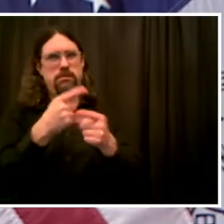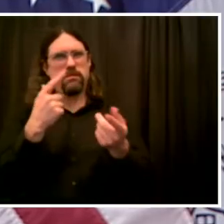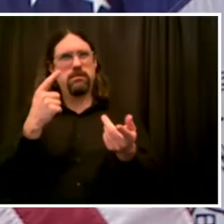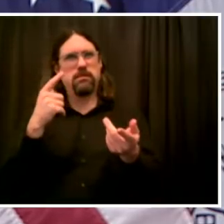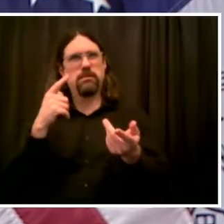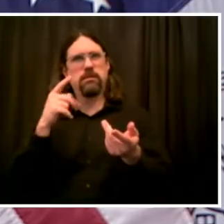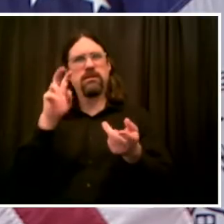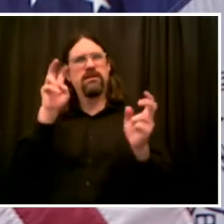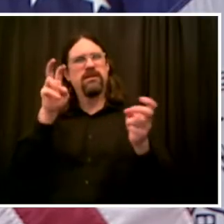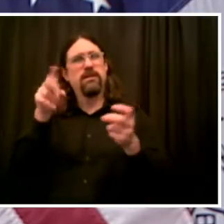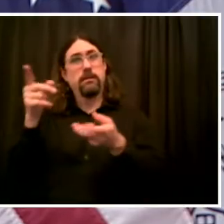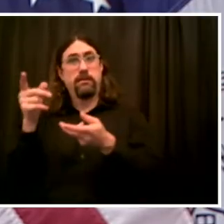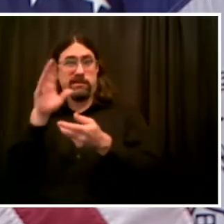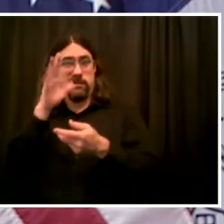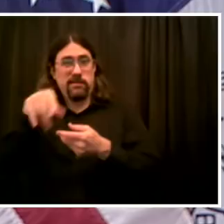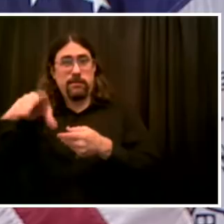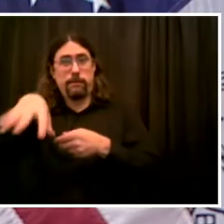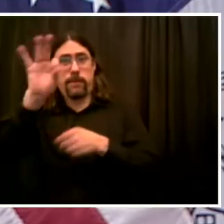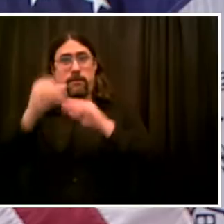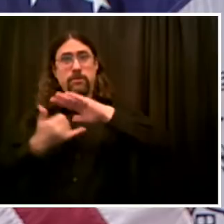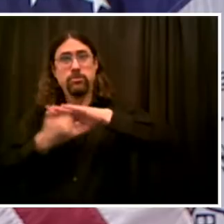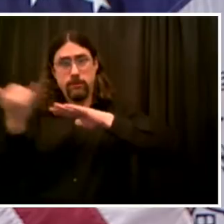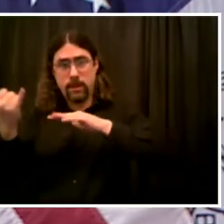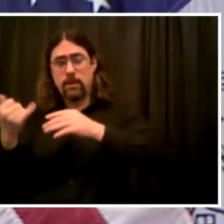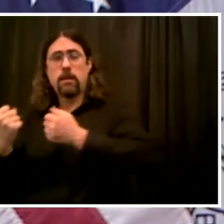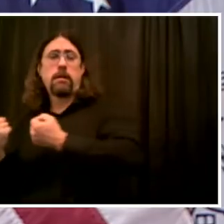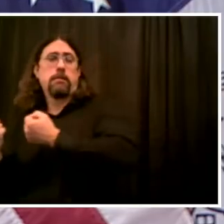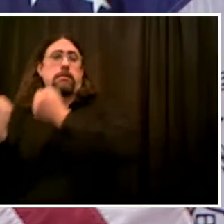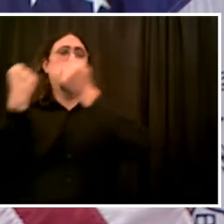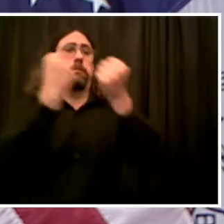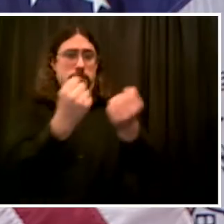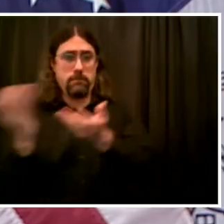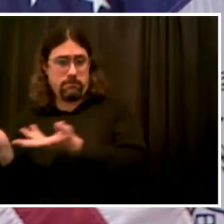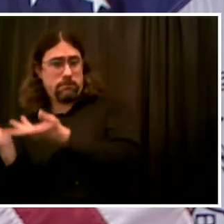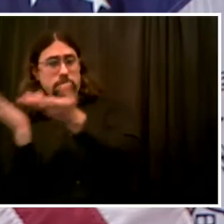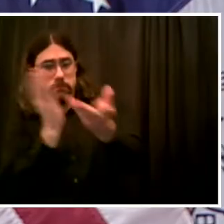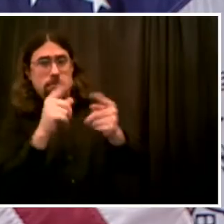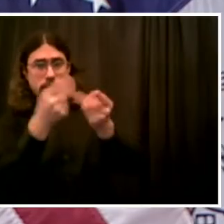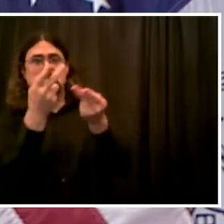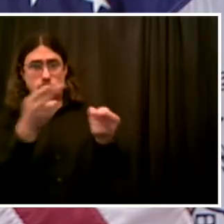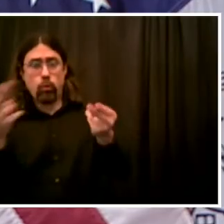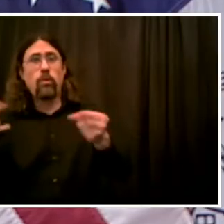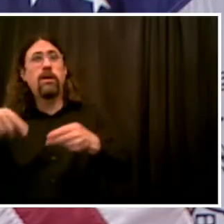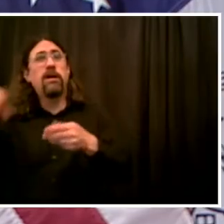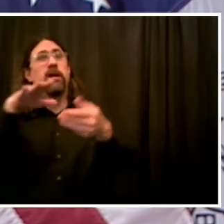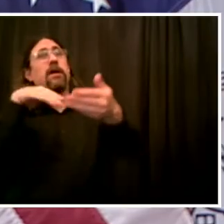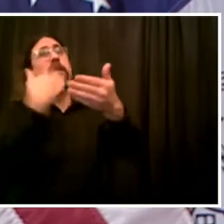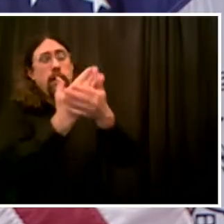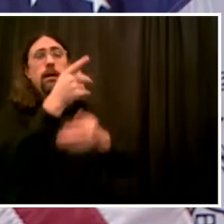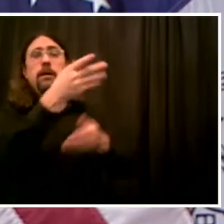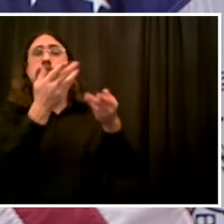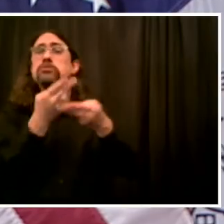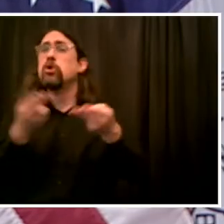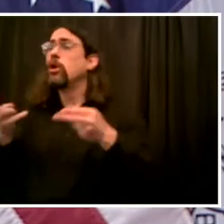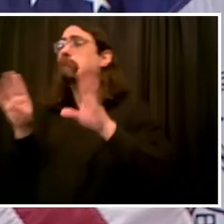ARE BEING DROPPED OFF AT A SHELTER AND STILL WALKING AWAY BECAUSE THERE IS NO BED? BECAUSET HE Y ODN'T FELE SFEA